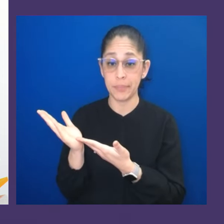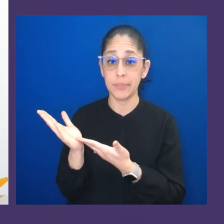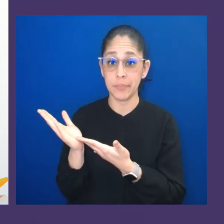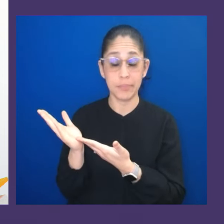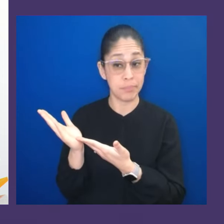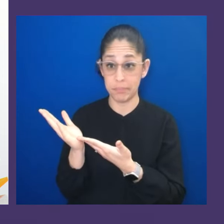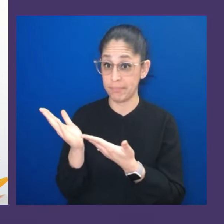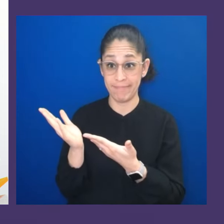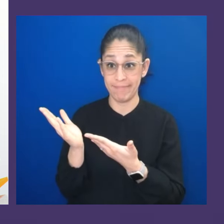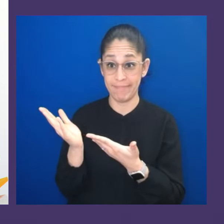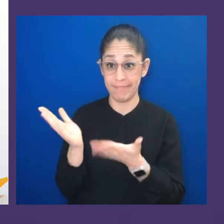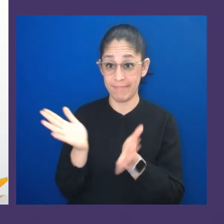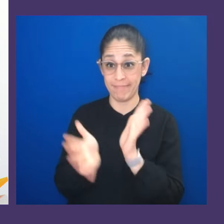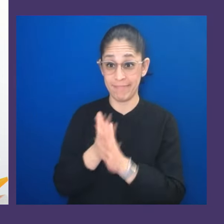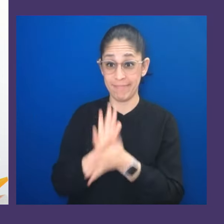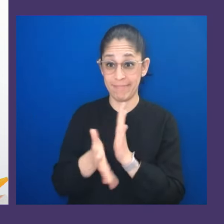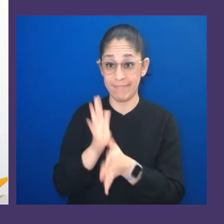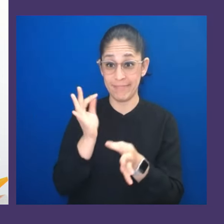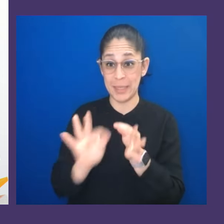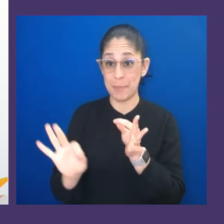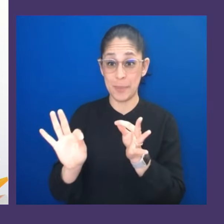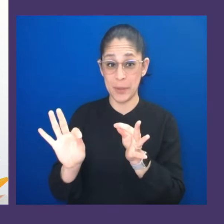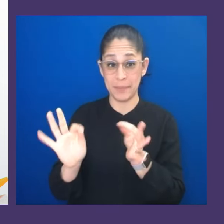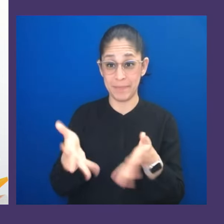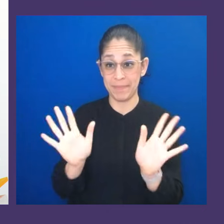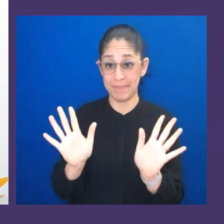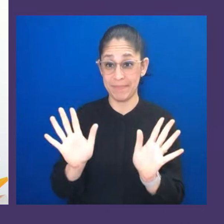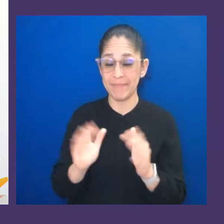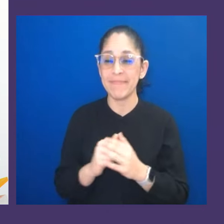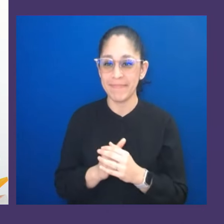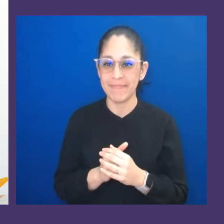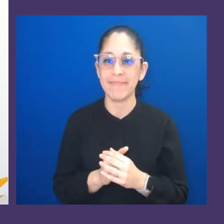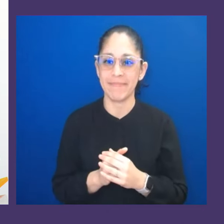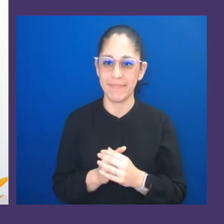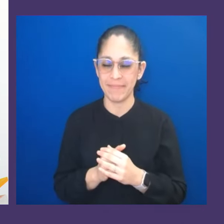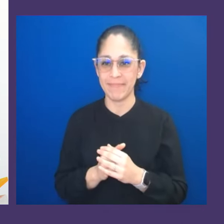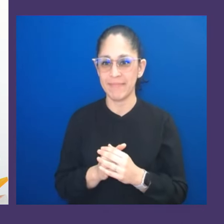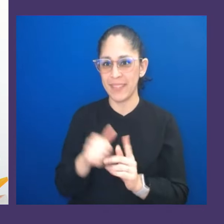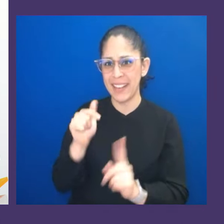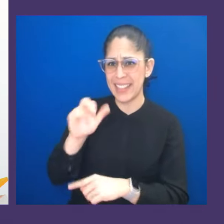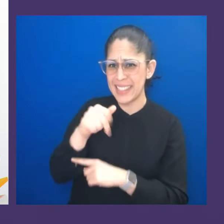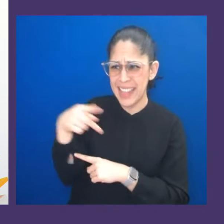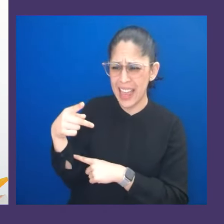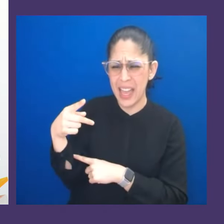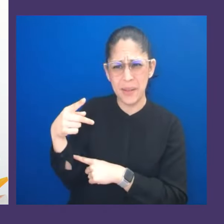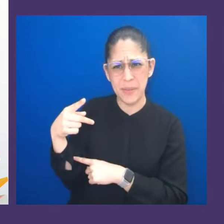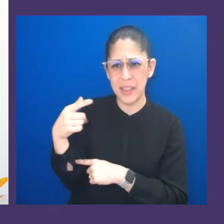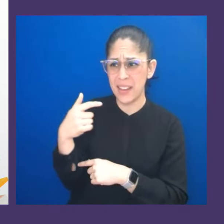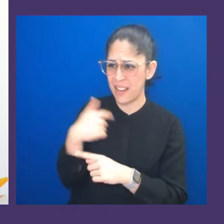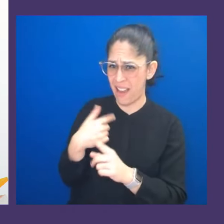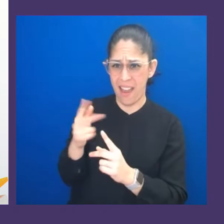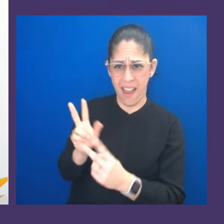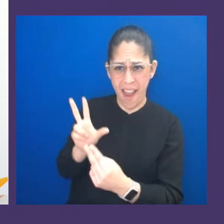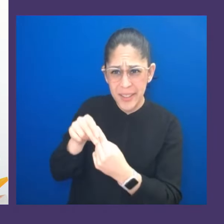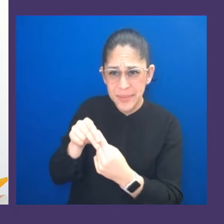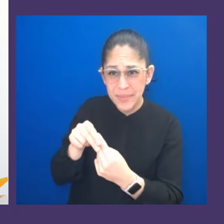As simple as that. When I found this out, my workflow, my productivity increased so much.